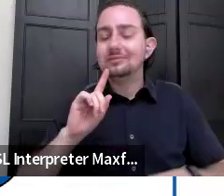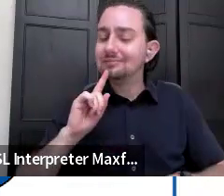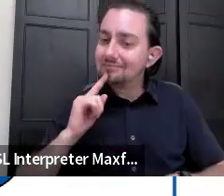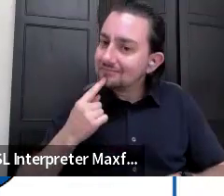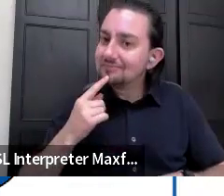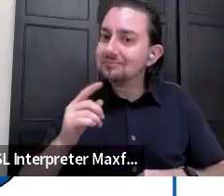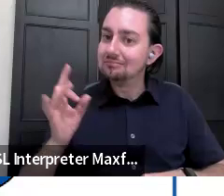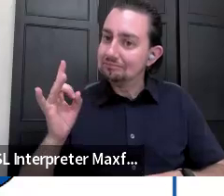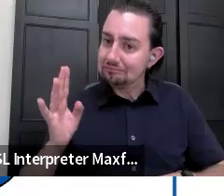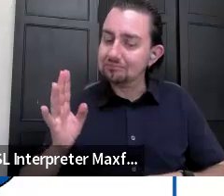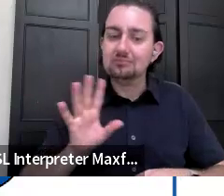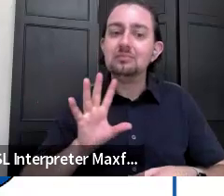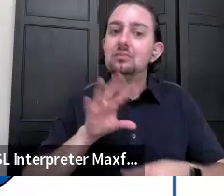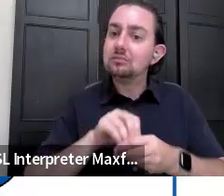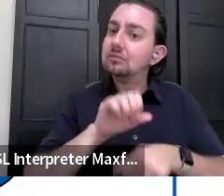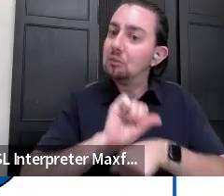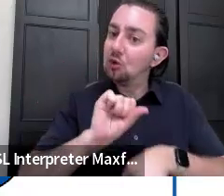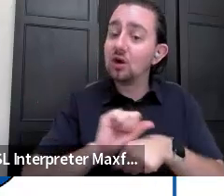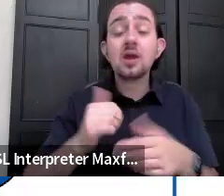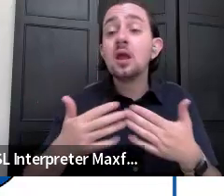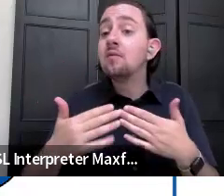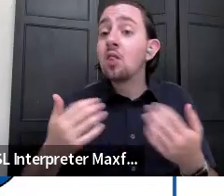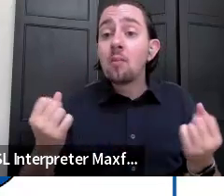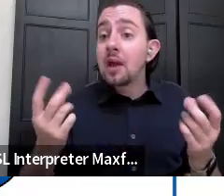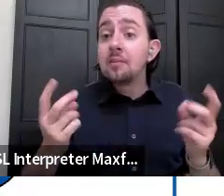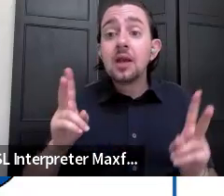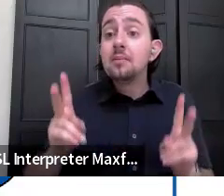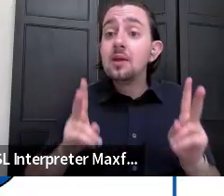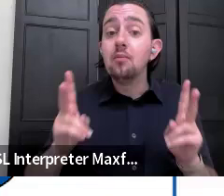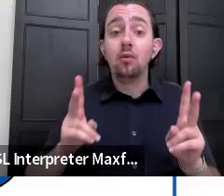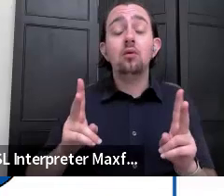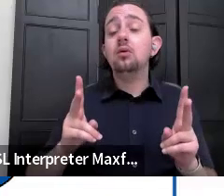Even though a lot of people actually stopped participation in the labor force during COVID